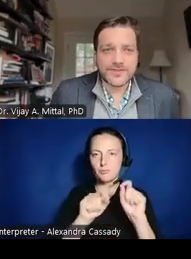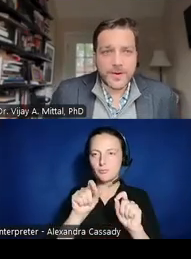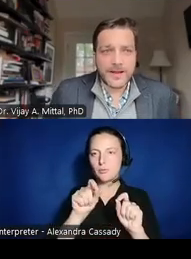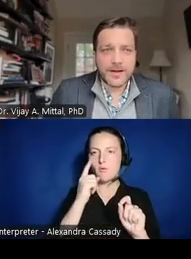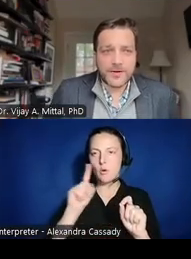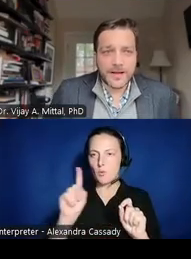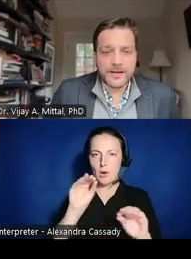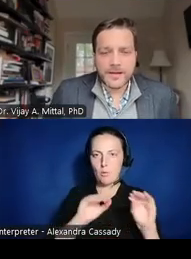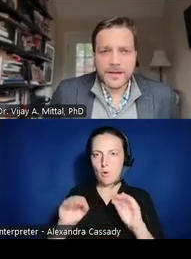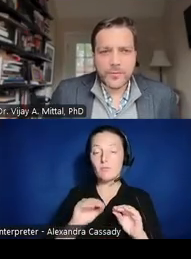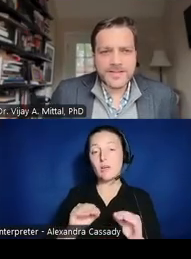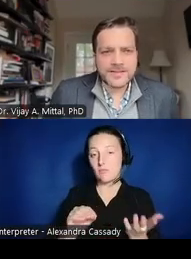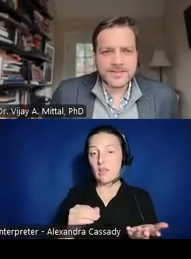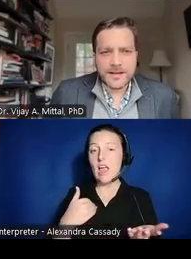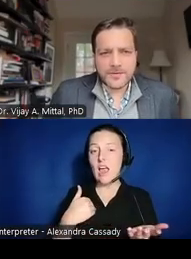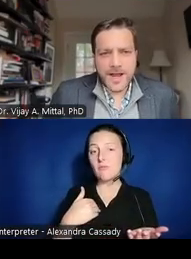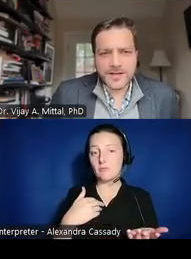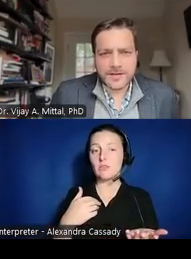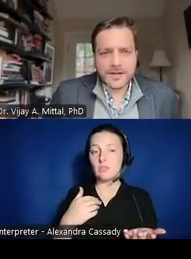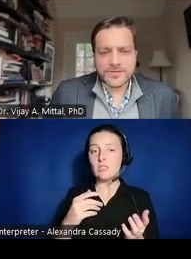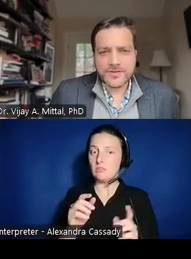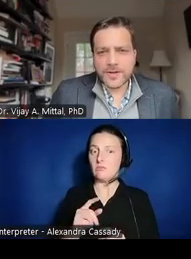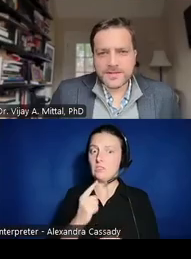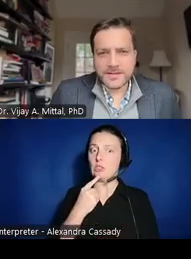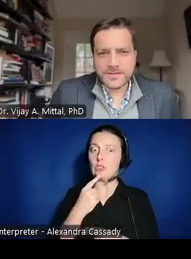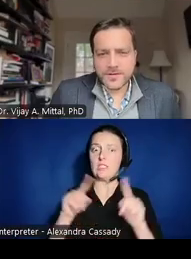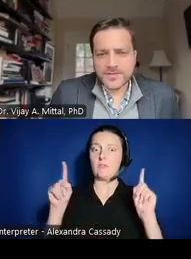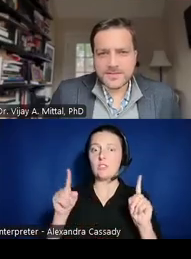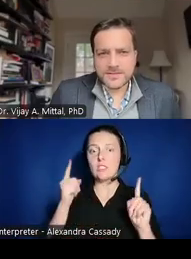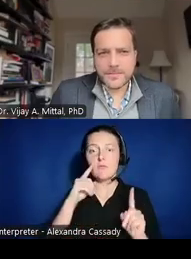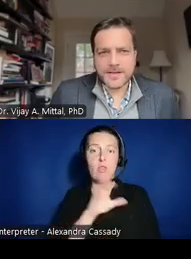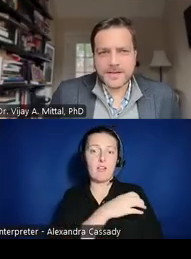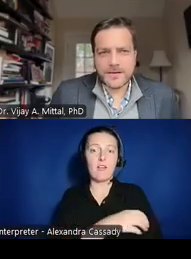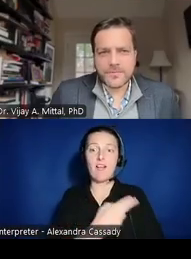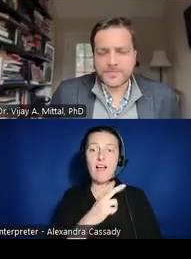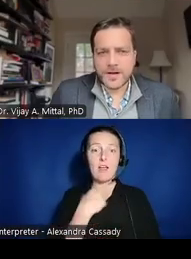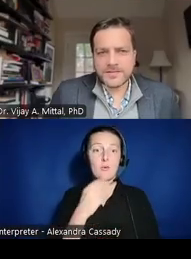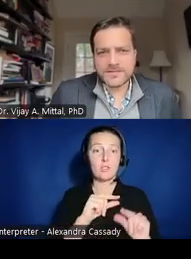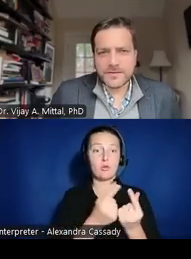sway area. We didn't see an interaction. So there wasn't a dose dependent response